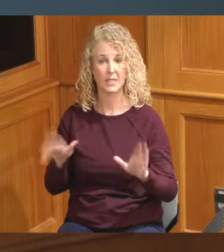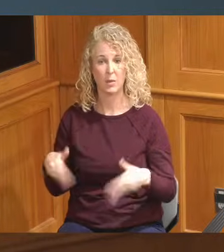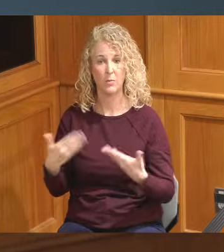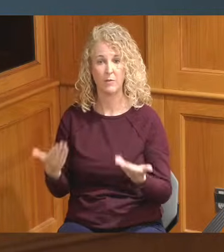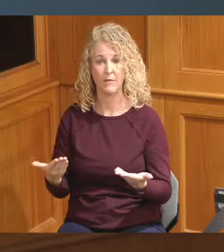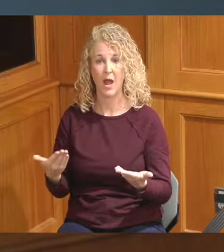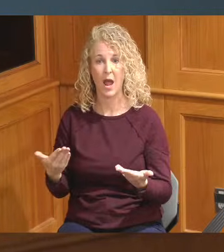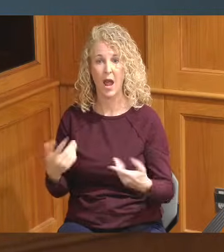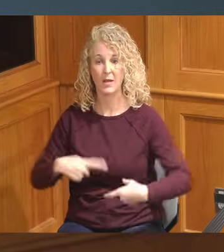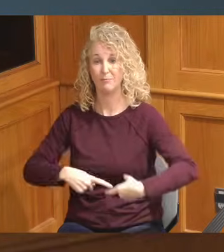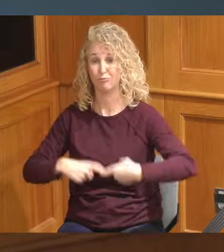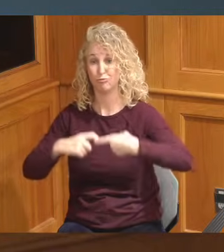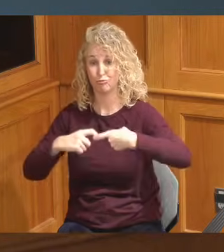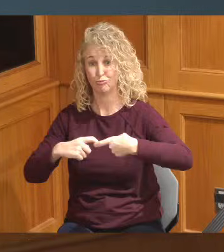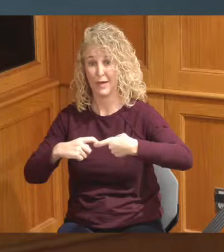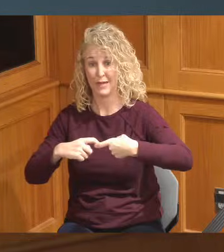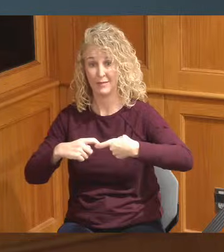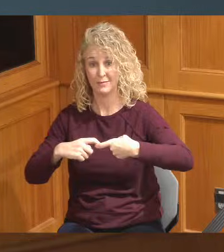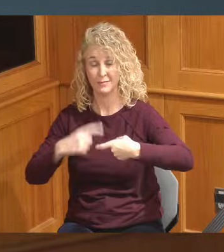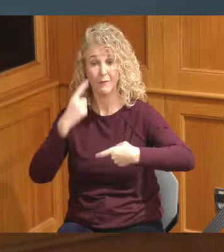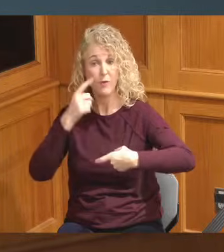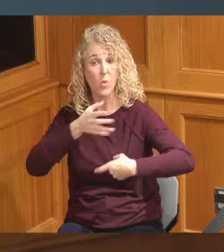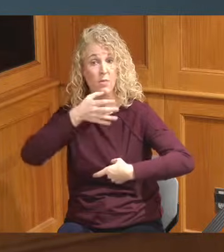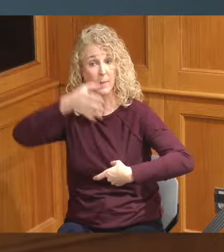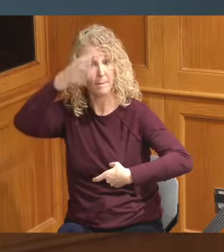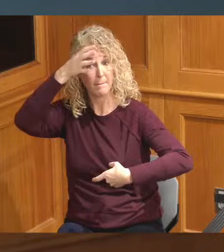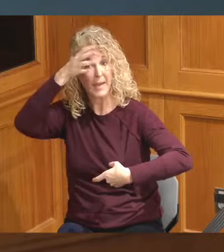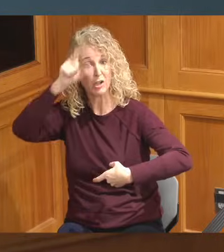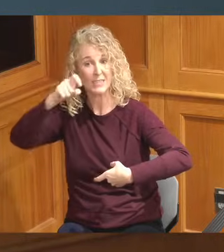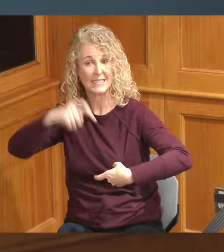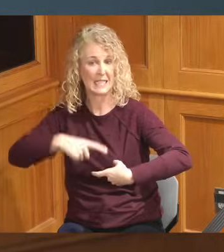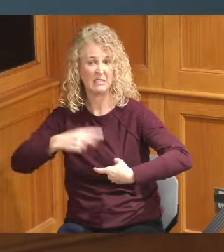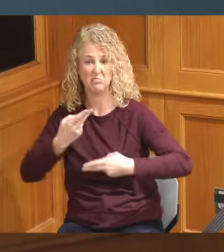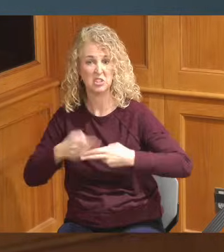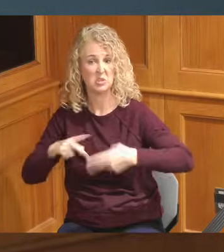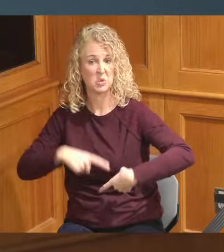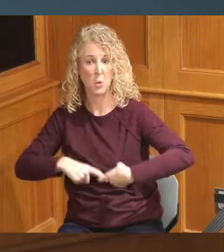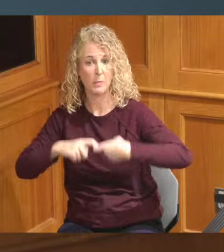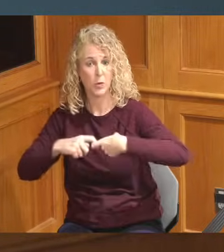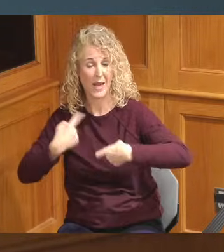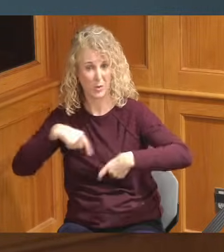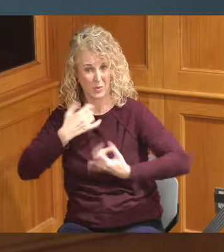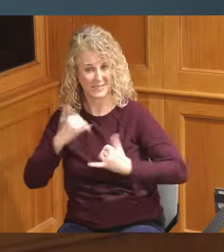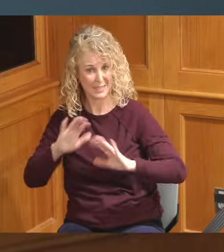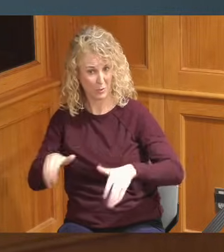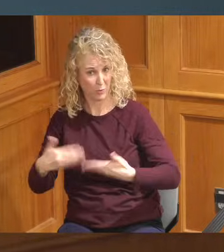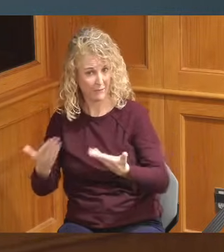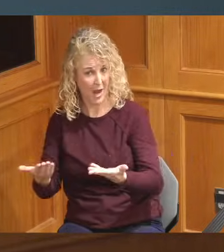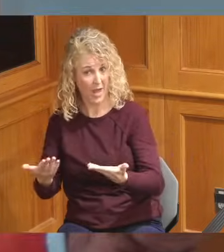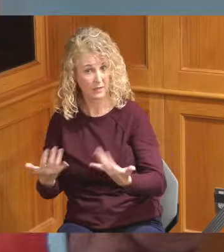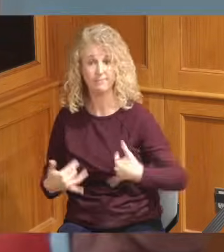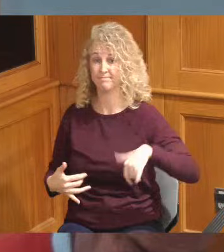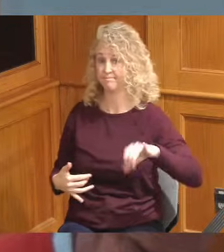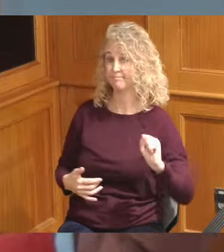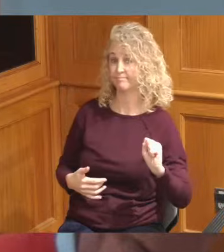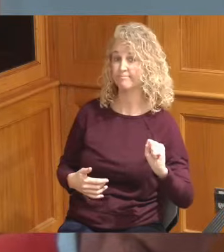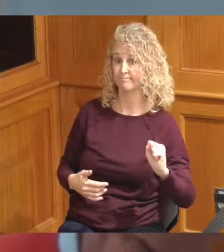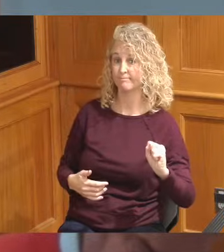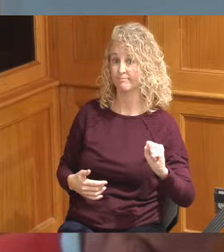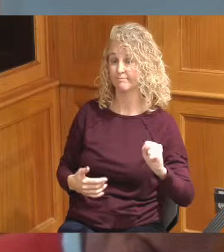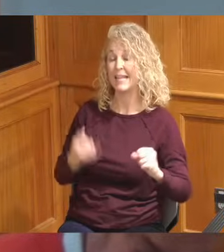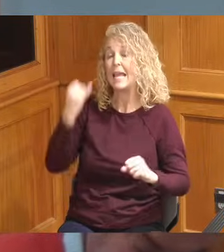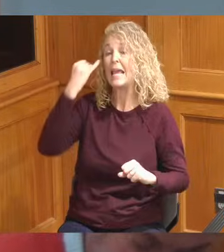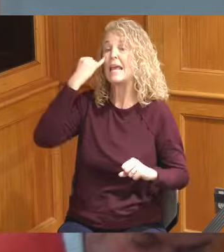respite for those foster parents that are working with young people? We do whenever it is possible.